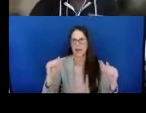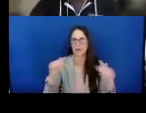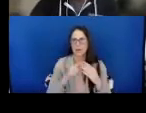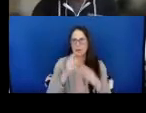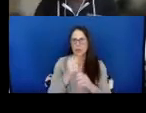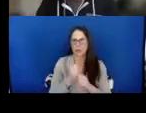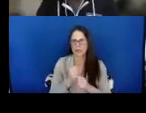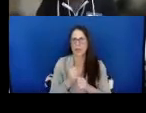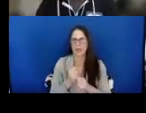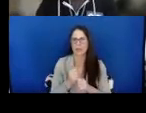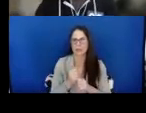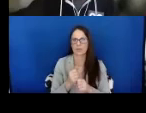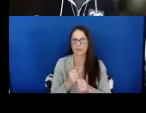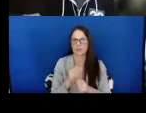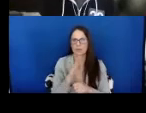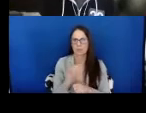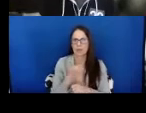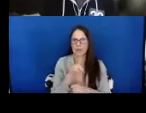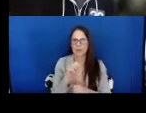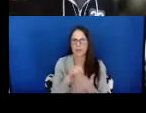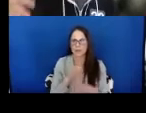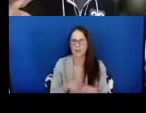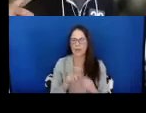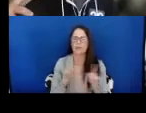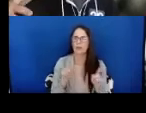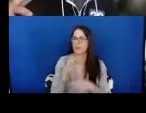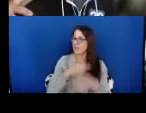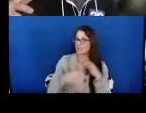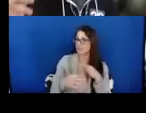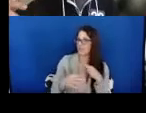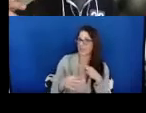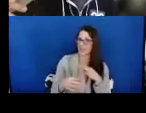16:24:37 disabled students. 16:24:39 But you had instead. This push initially